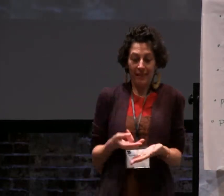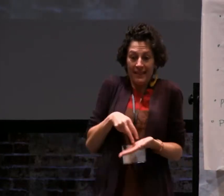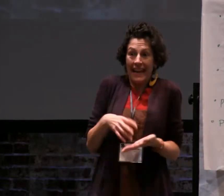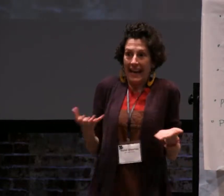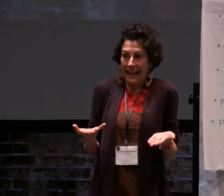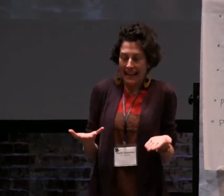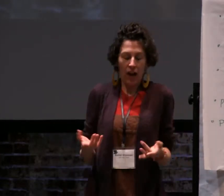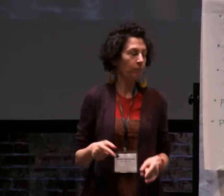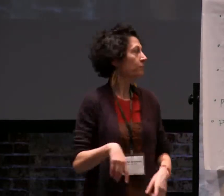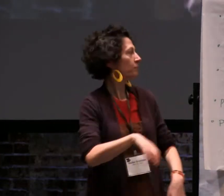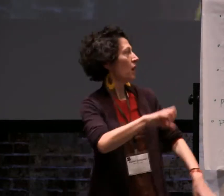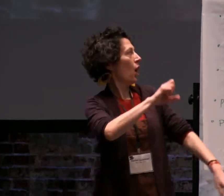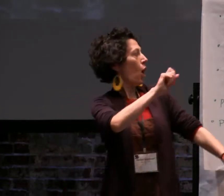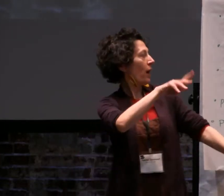This is a really big honor to be here.